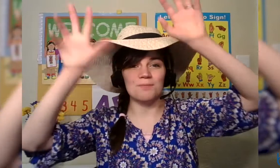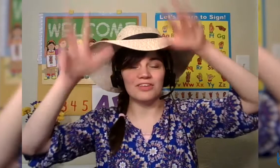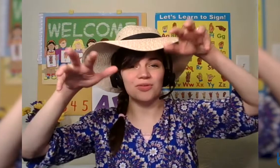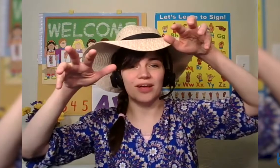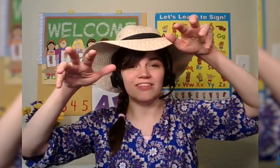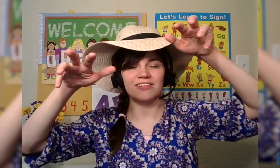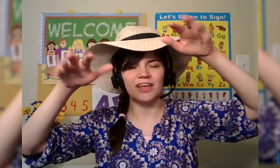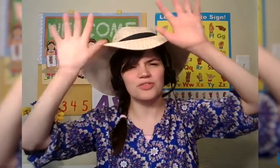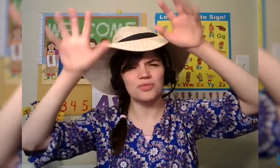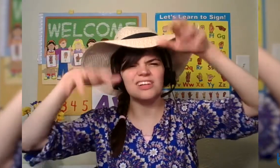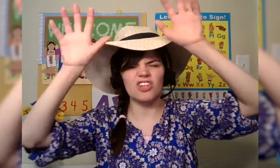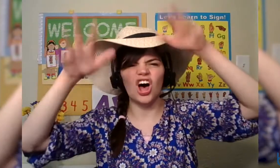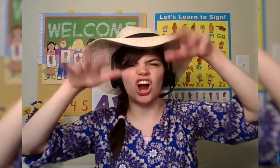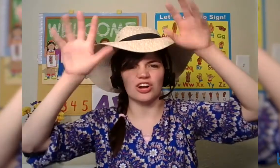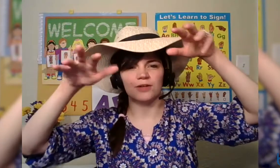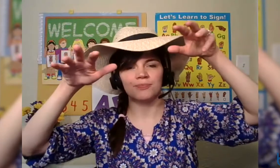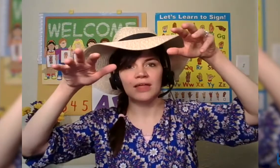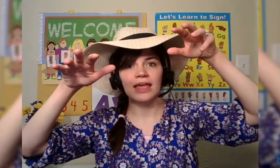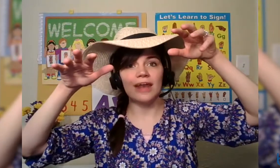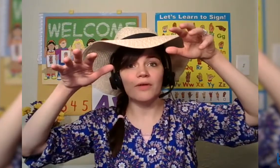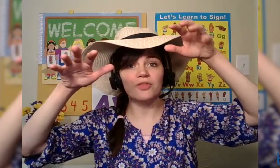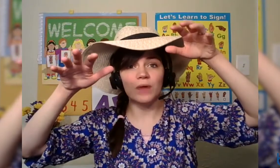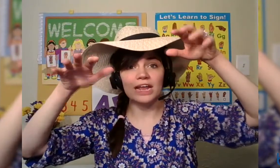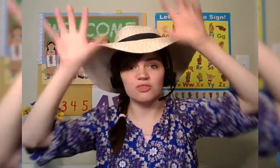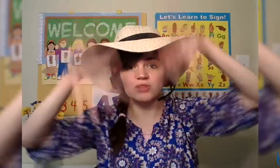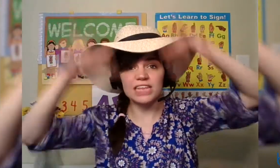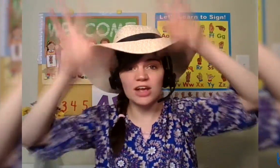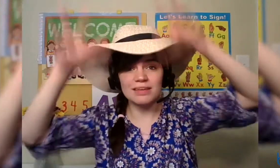bend our wrists and we'll do it a little harder now. If the rain is really coming